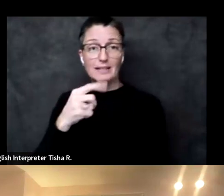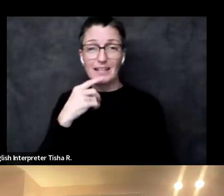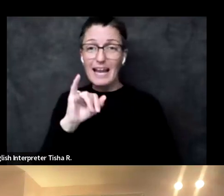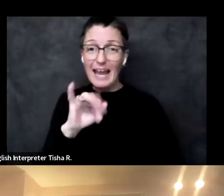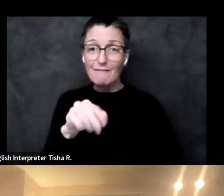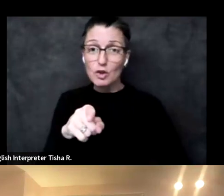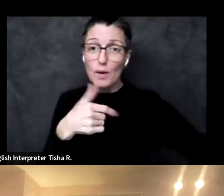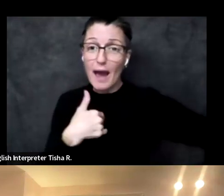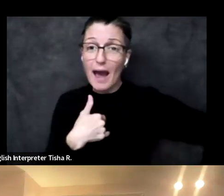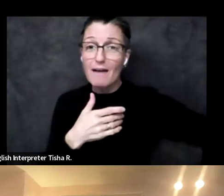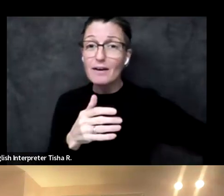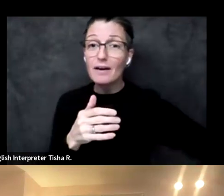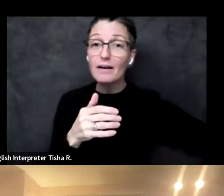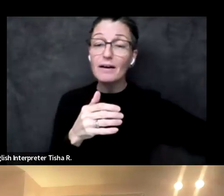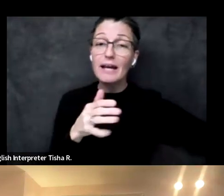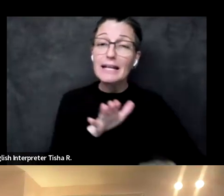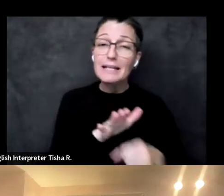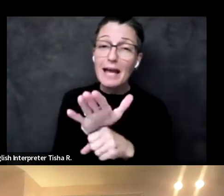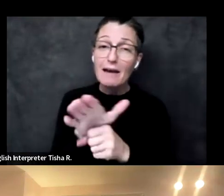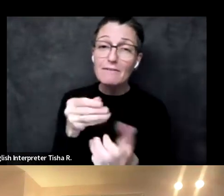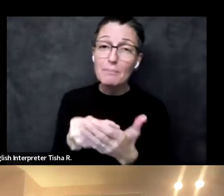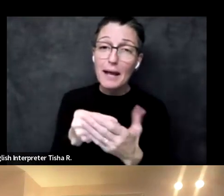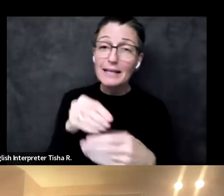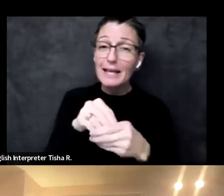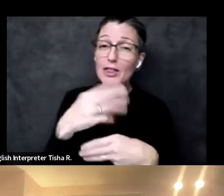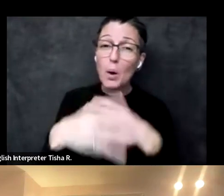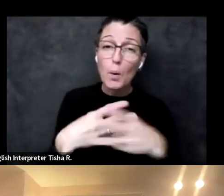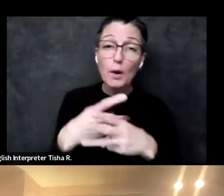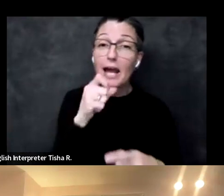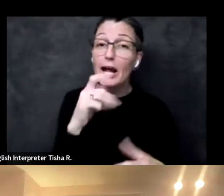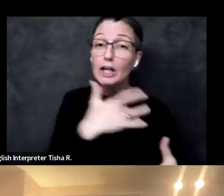and weren't worried about what executives would think, what would this script look like?